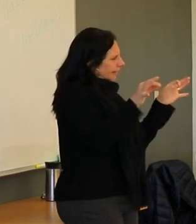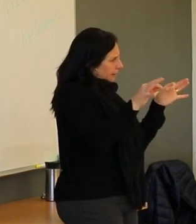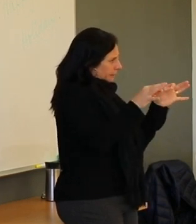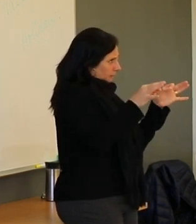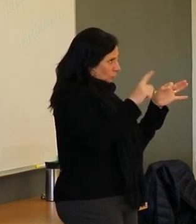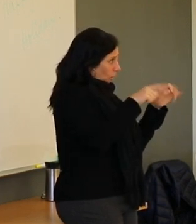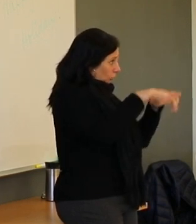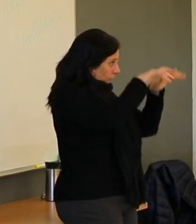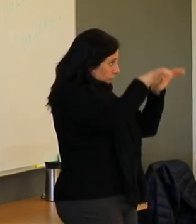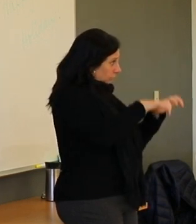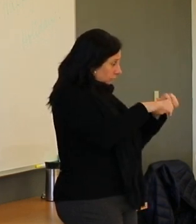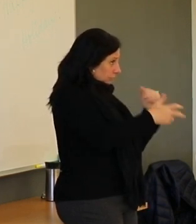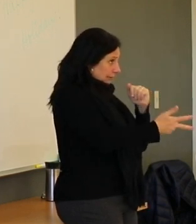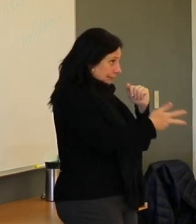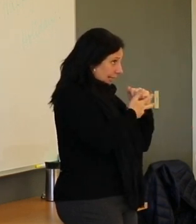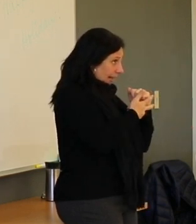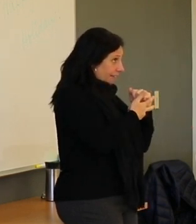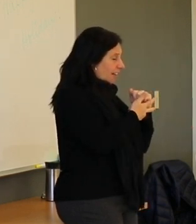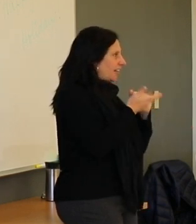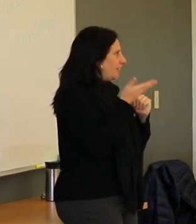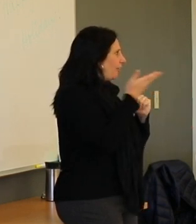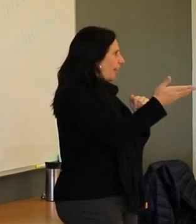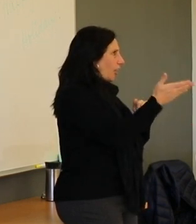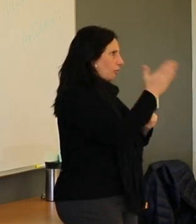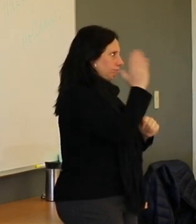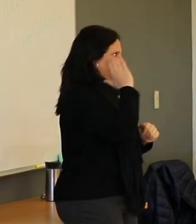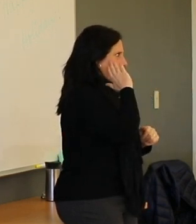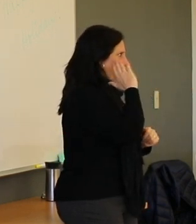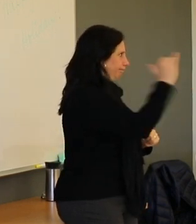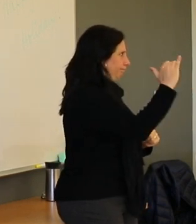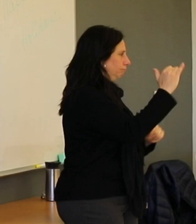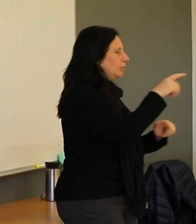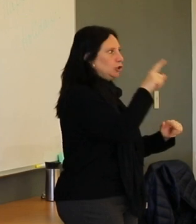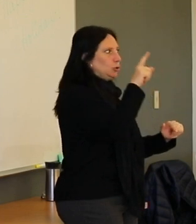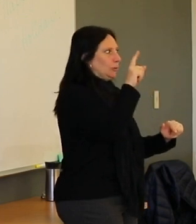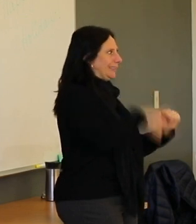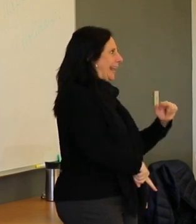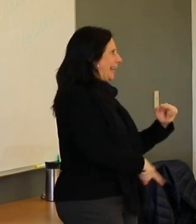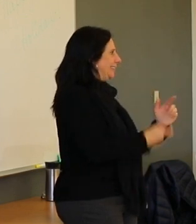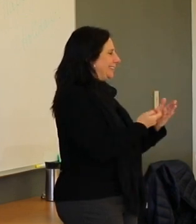so you can't completely delete it. You can revise it. You can change it.